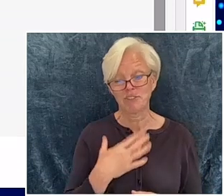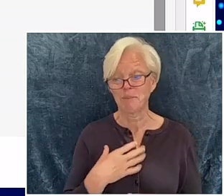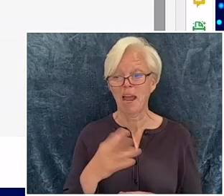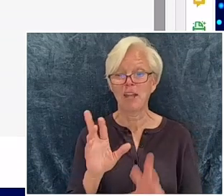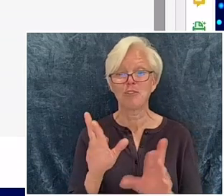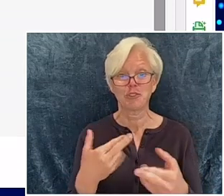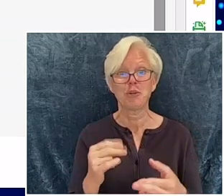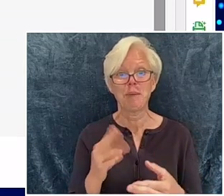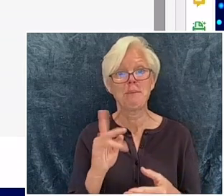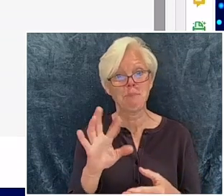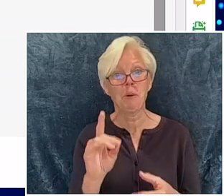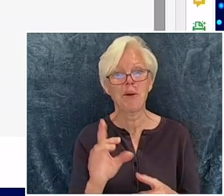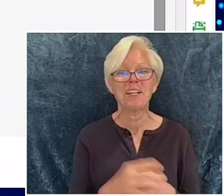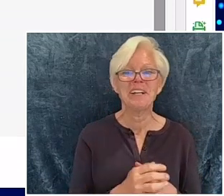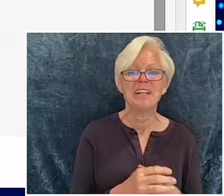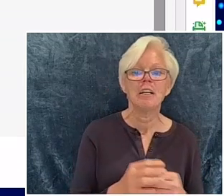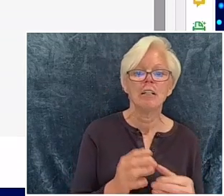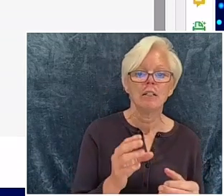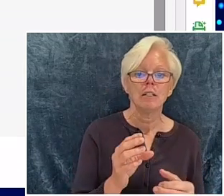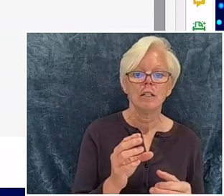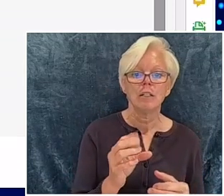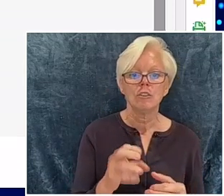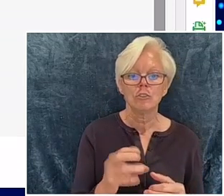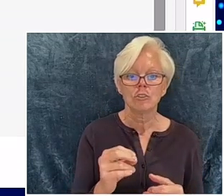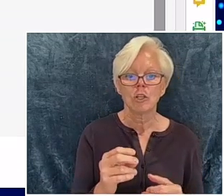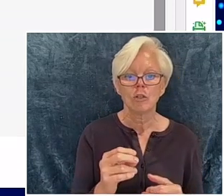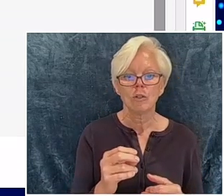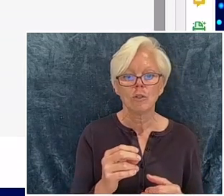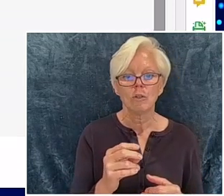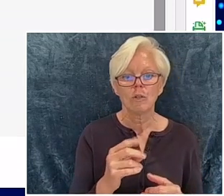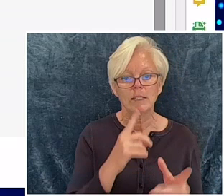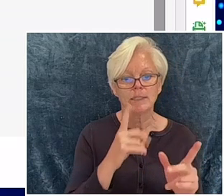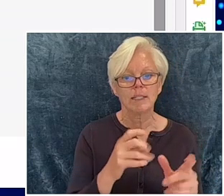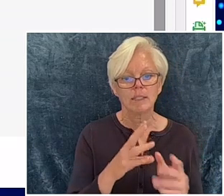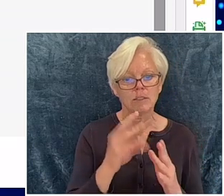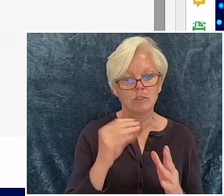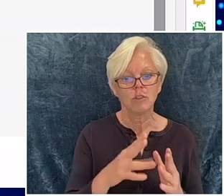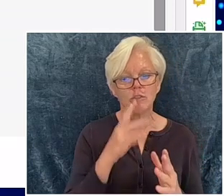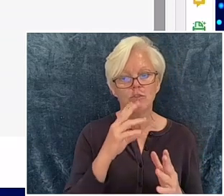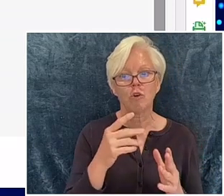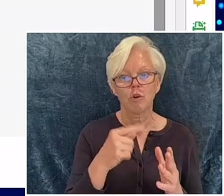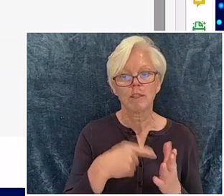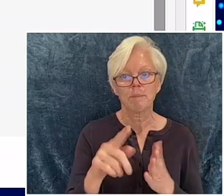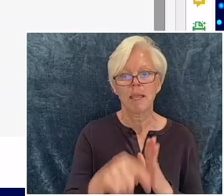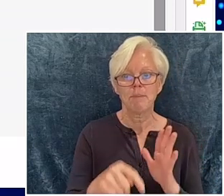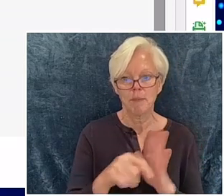period or as provided in paragraph (c) of this section, the prorated amount of those